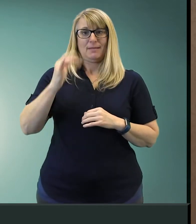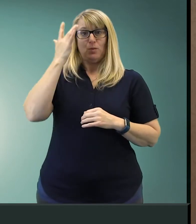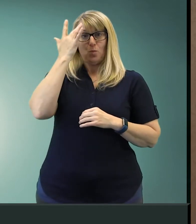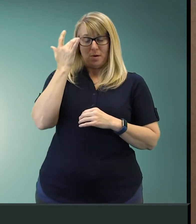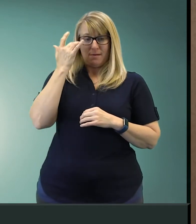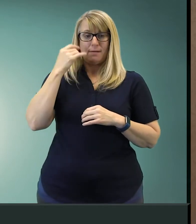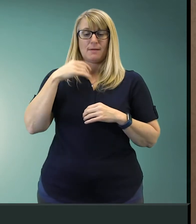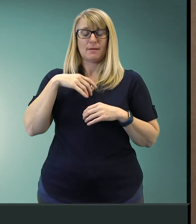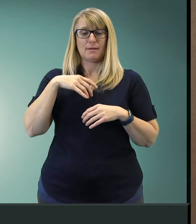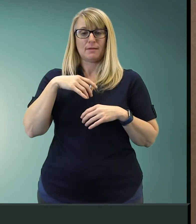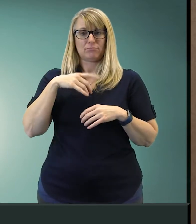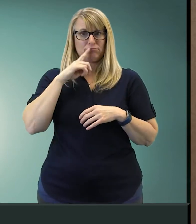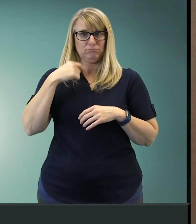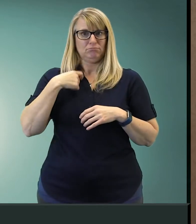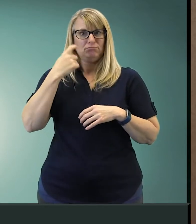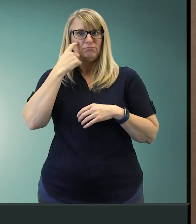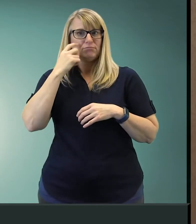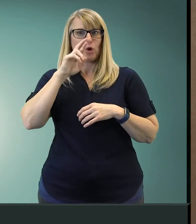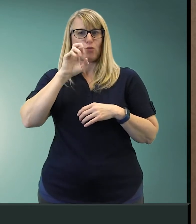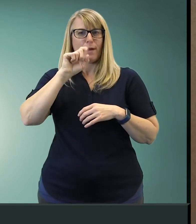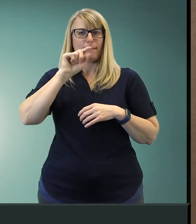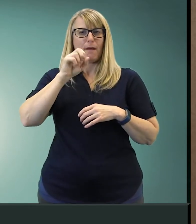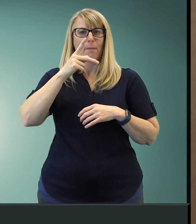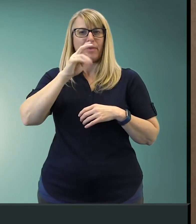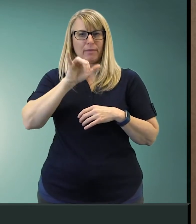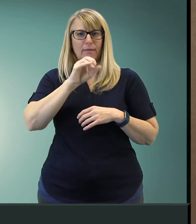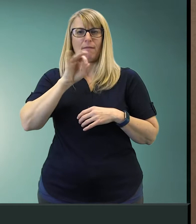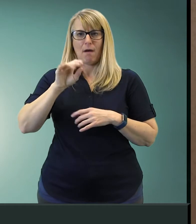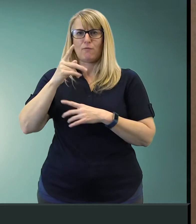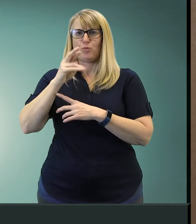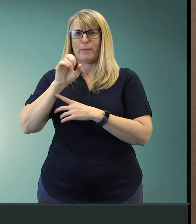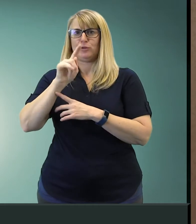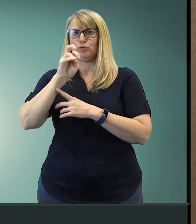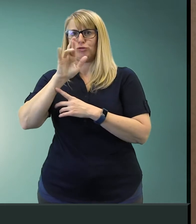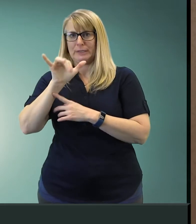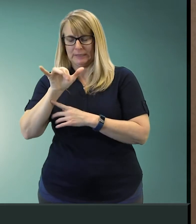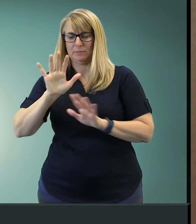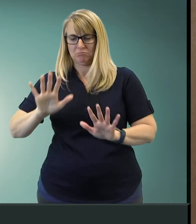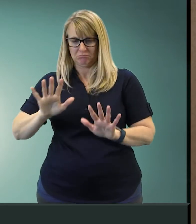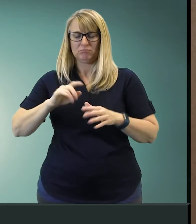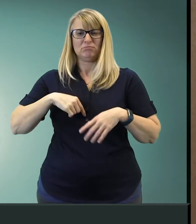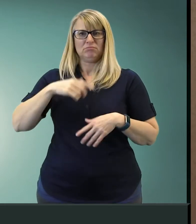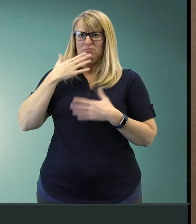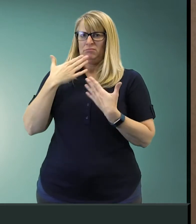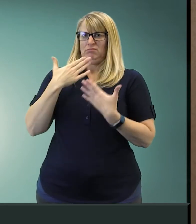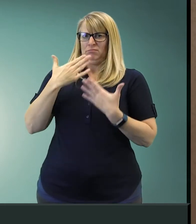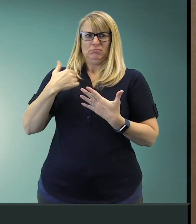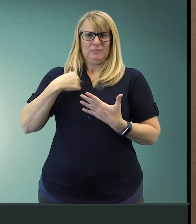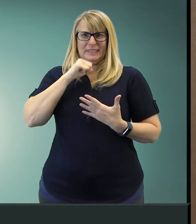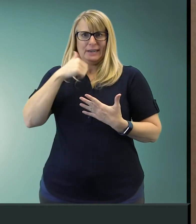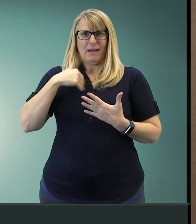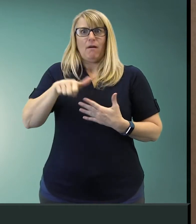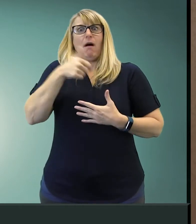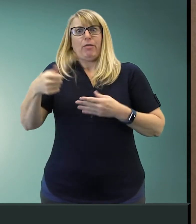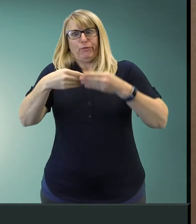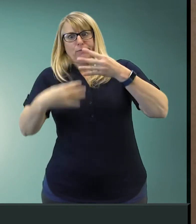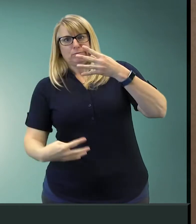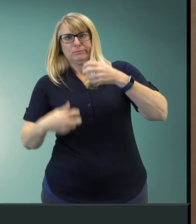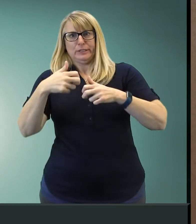That's why I have retinopathy of prematurity. I'm very thankful that I didn't have any more problems,